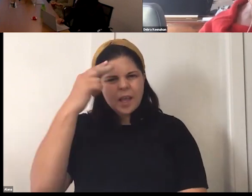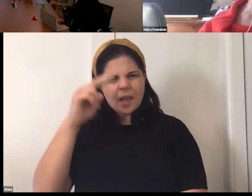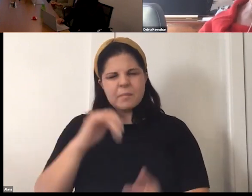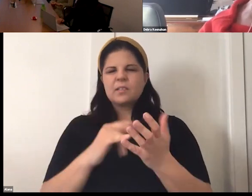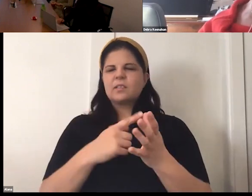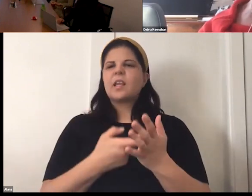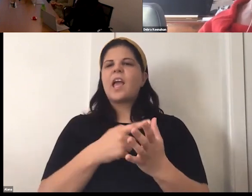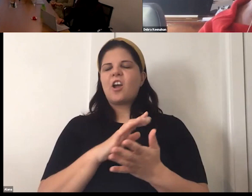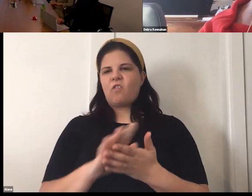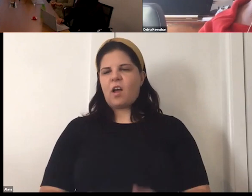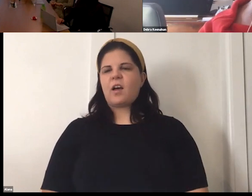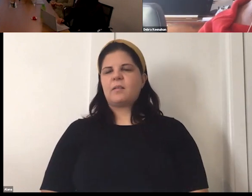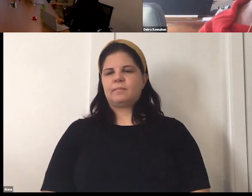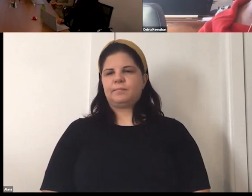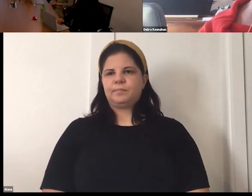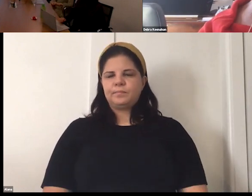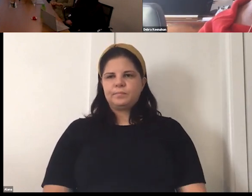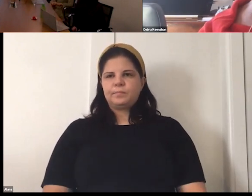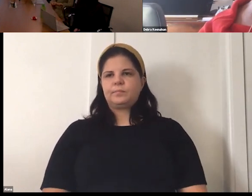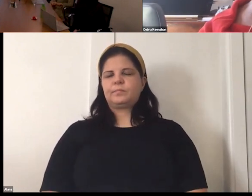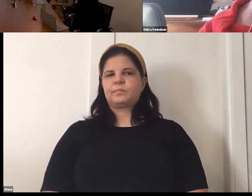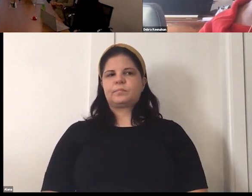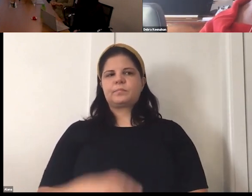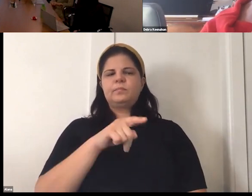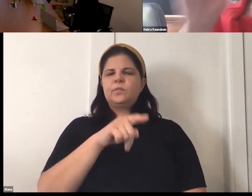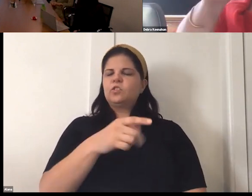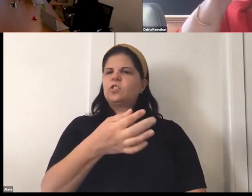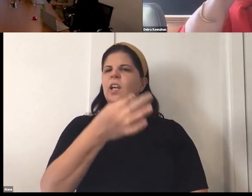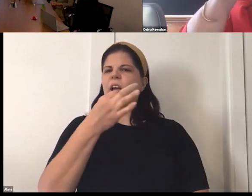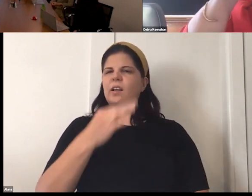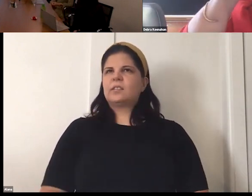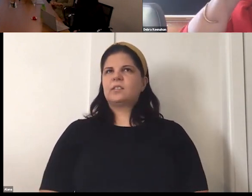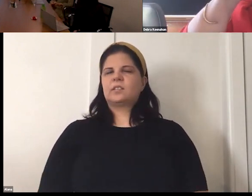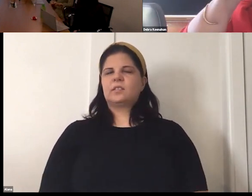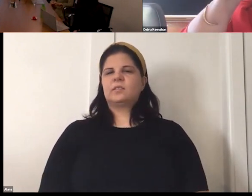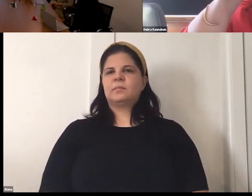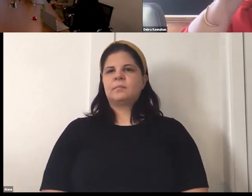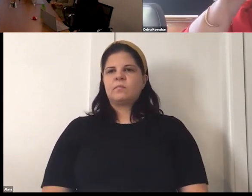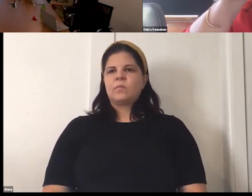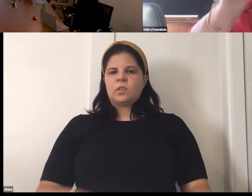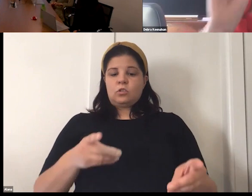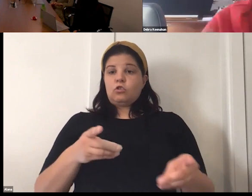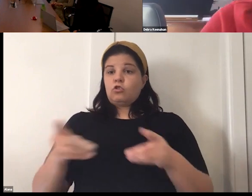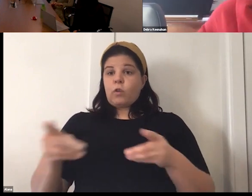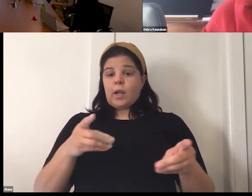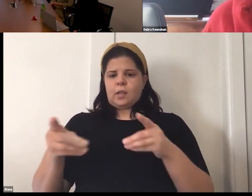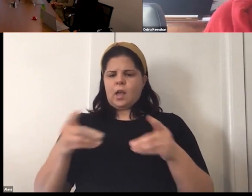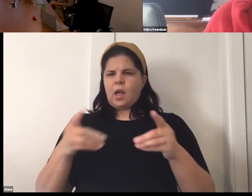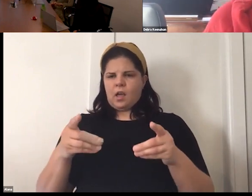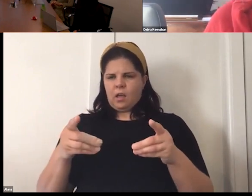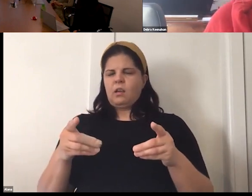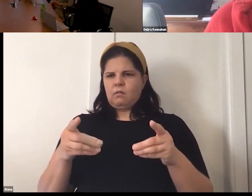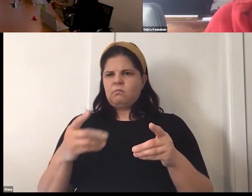Sarah has asked, "The director is mentioned but who is the mentor?"